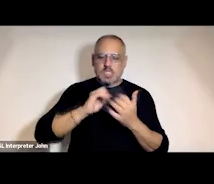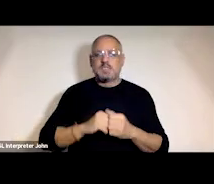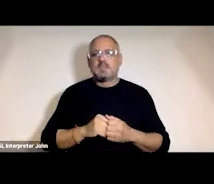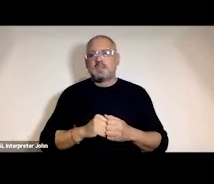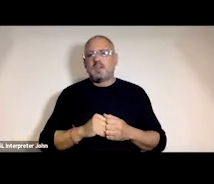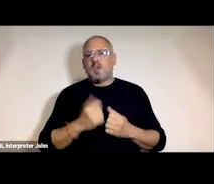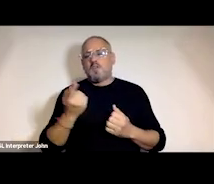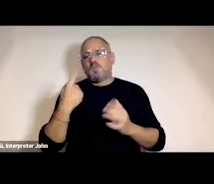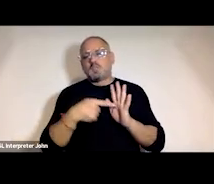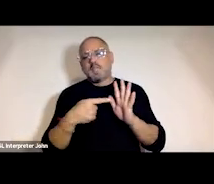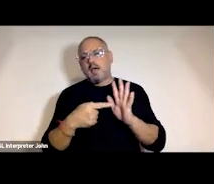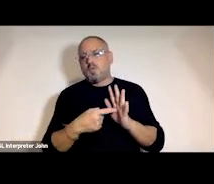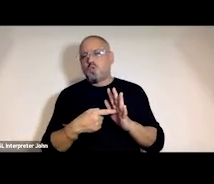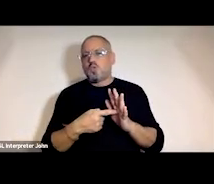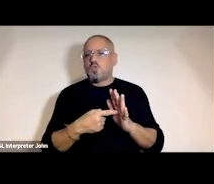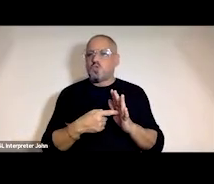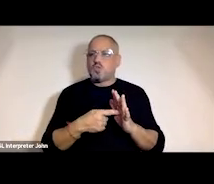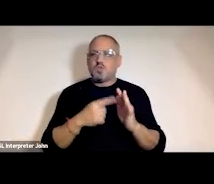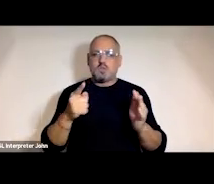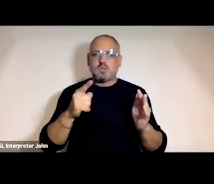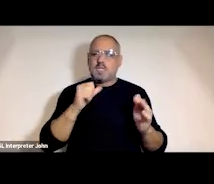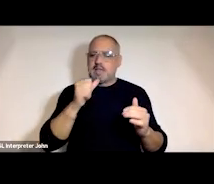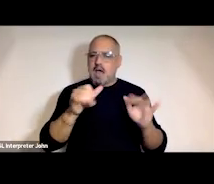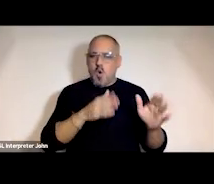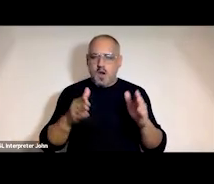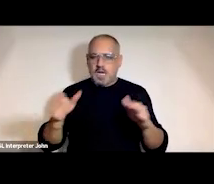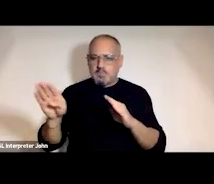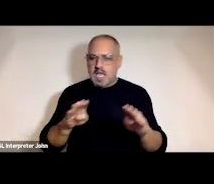or an example of grossly disorganized behavior or catatonia.